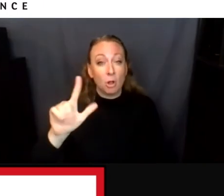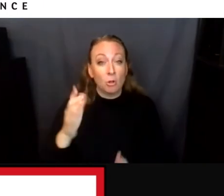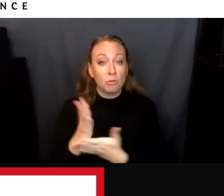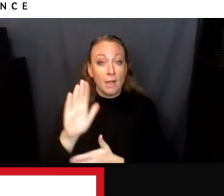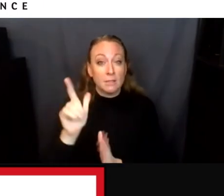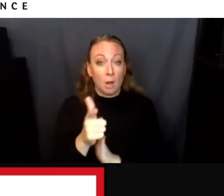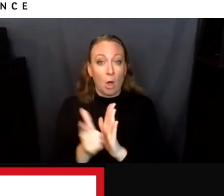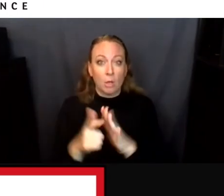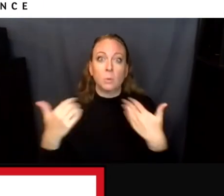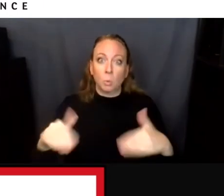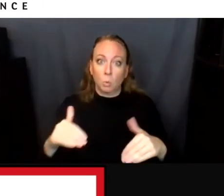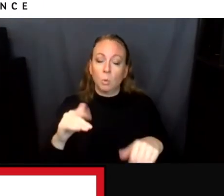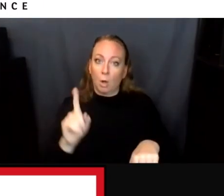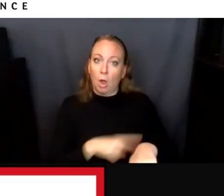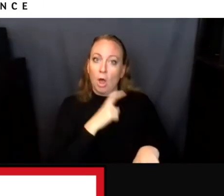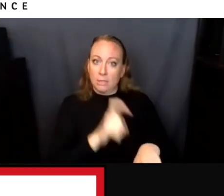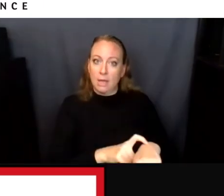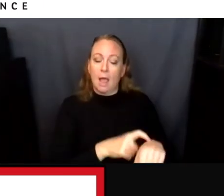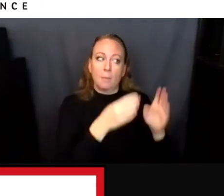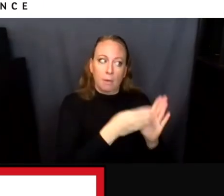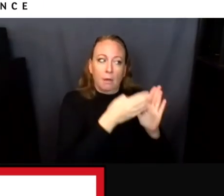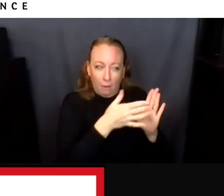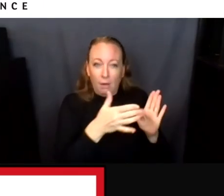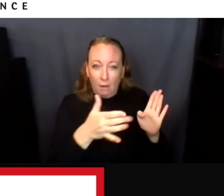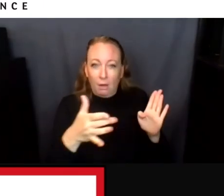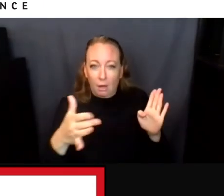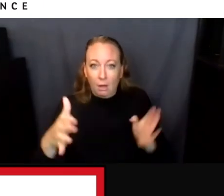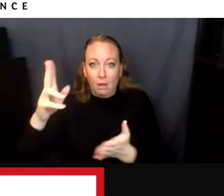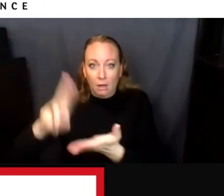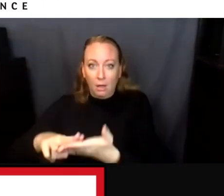But I think the right dates is that,